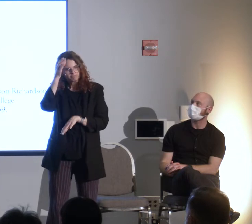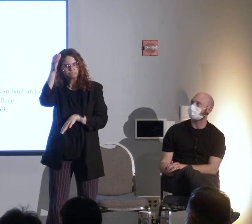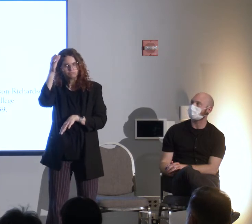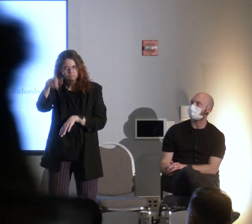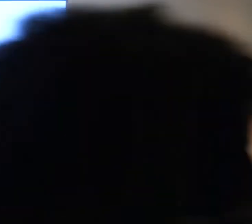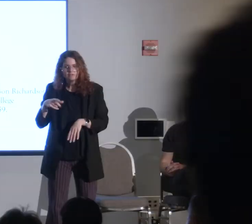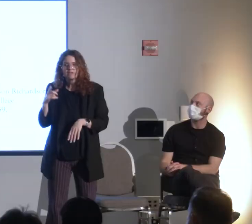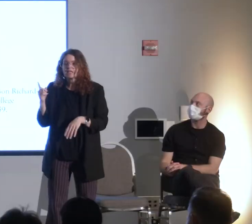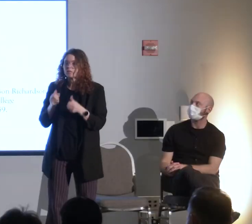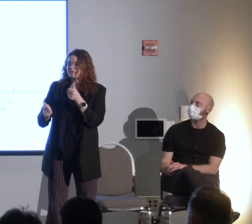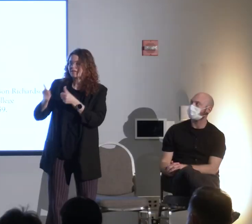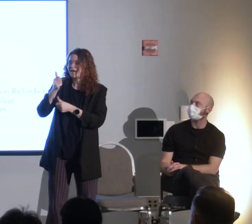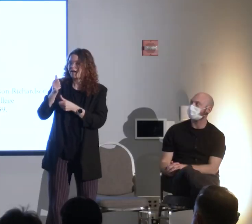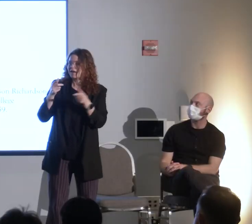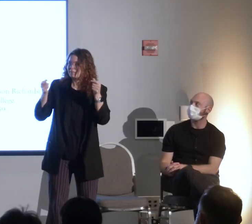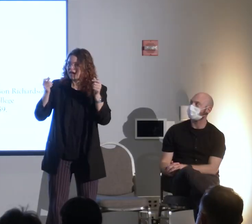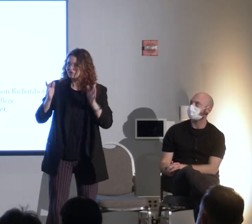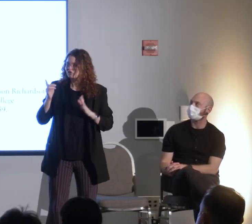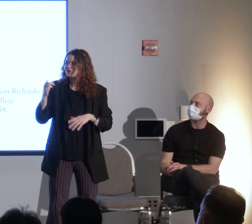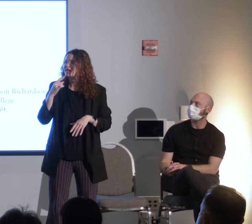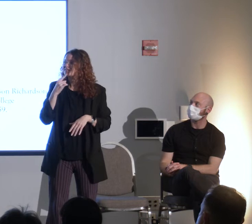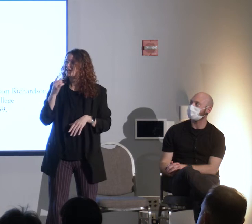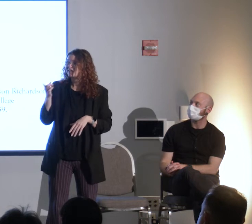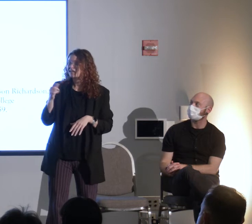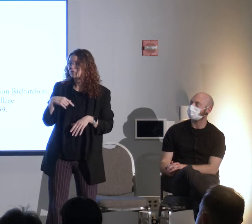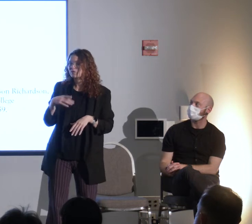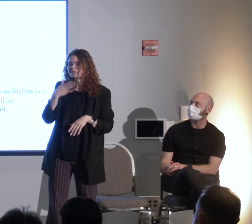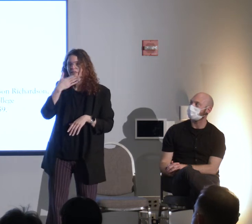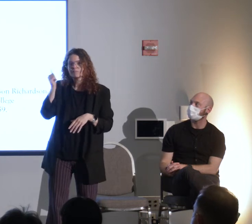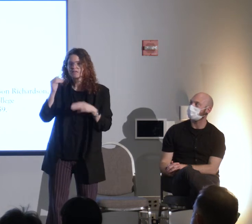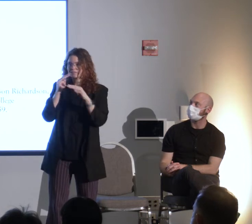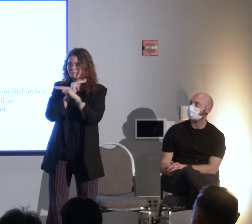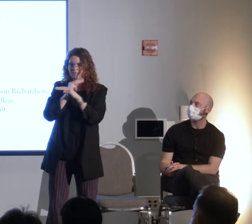The headmaster at his school he went to said he was the best mathematical